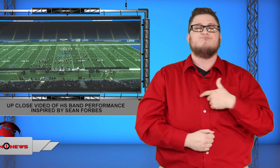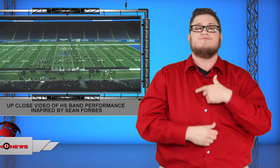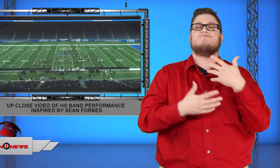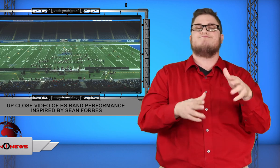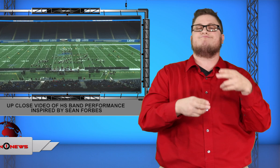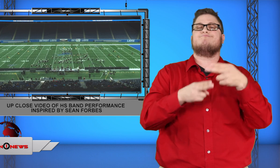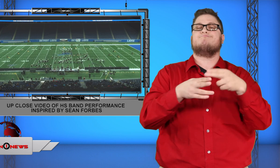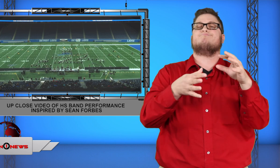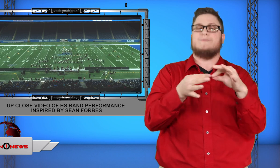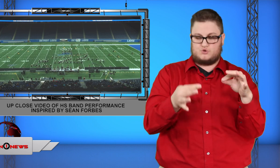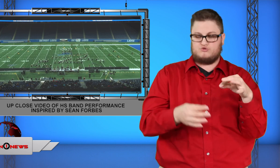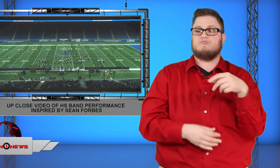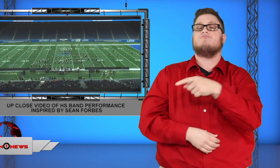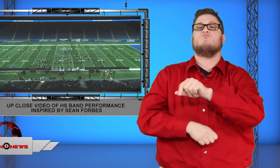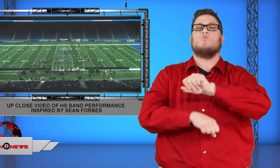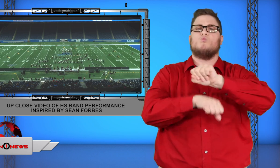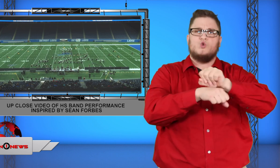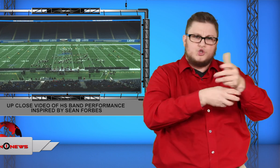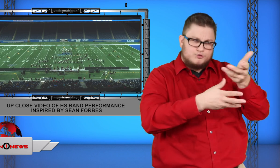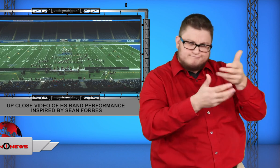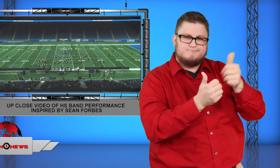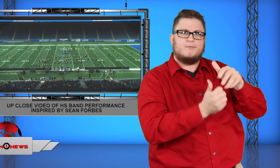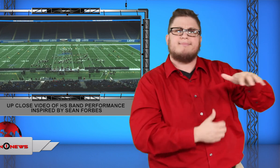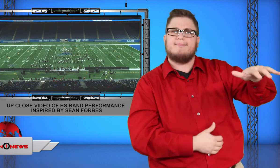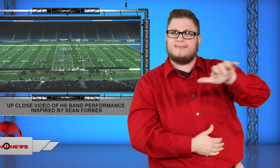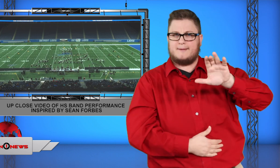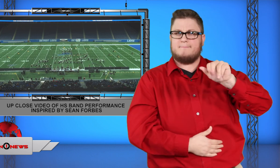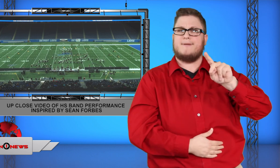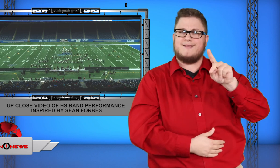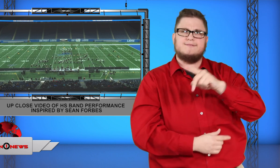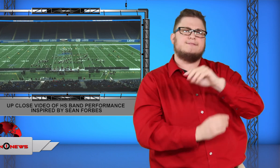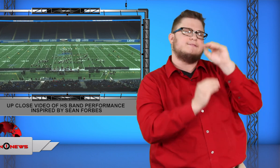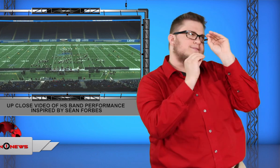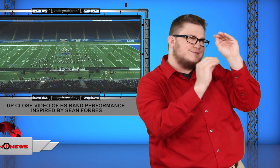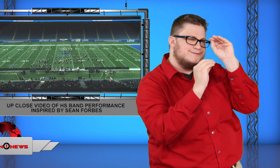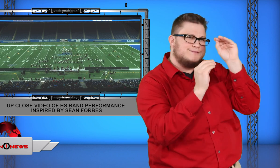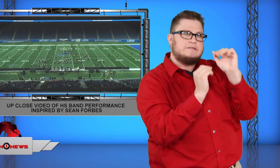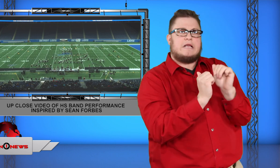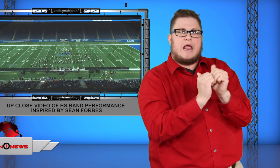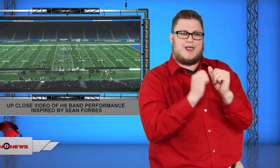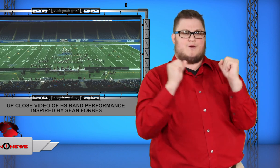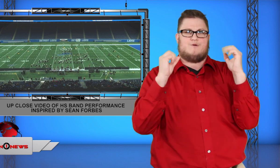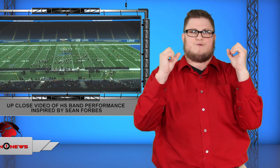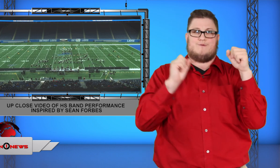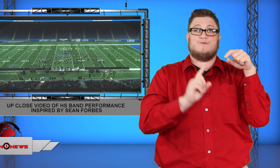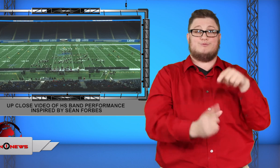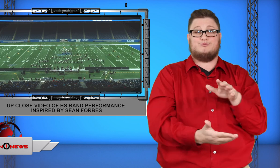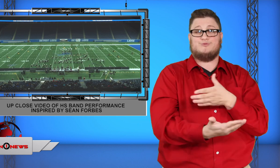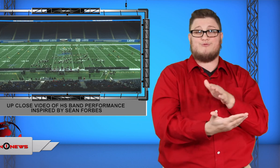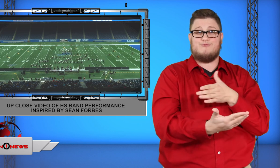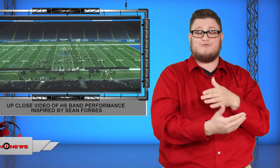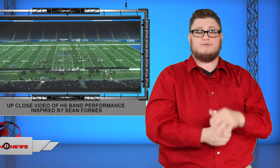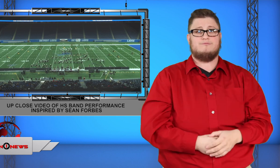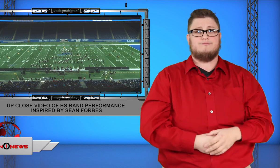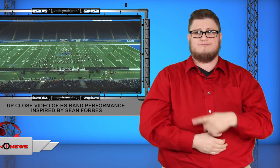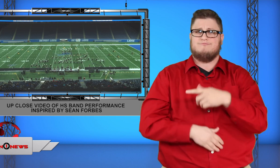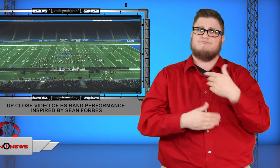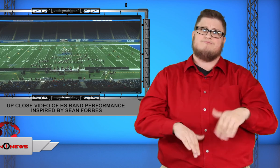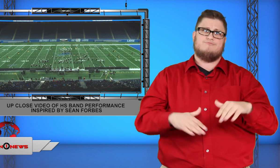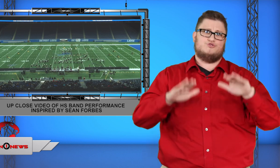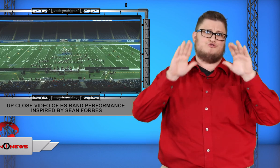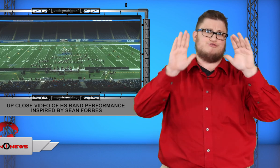And as we mentioned, Forbes worked with the band by teaching them how to sign the song.